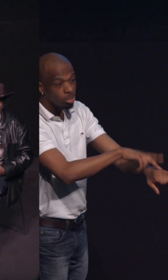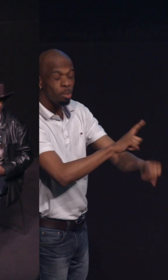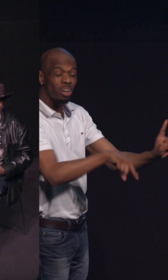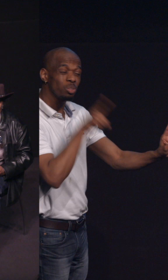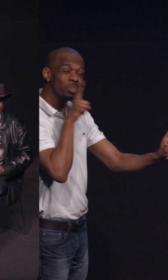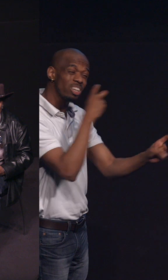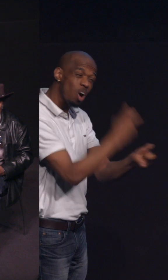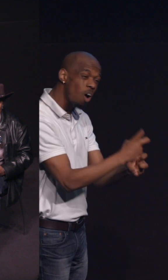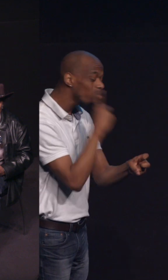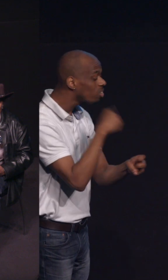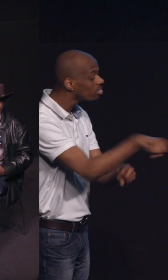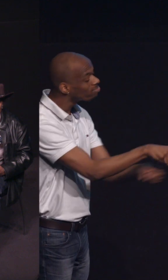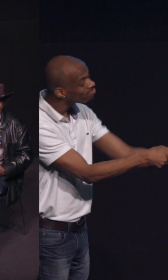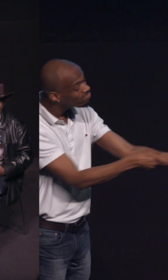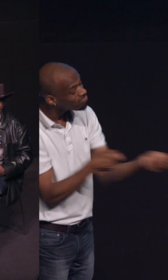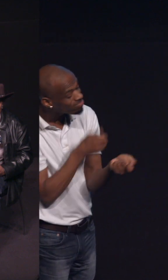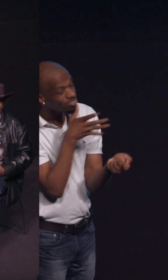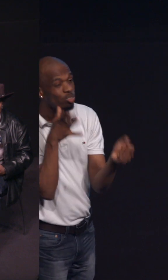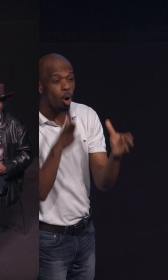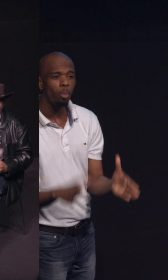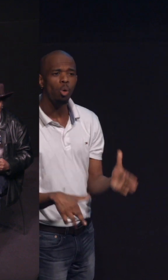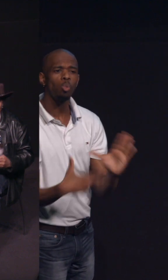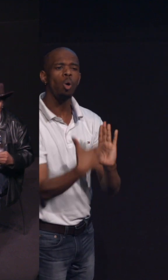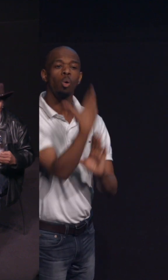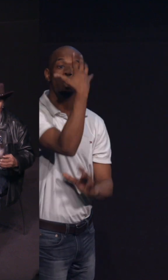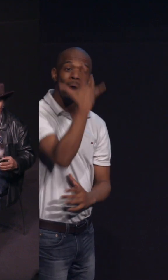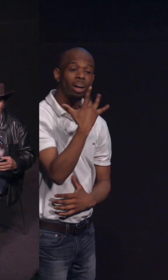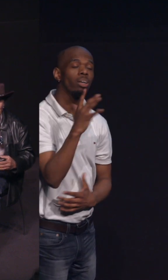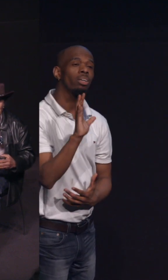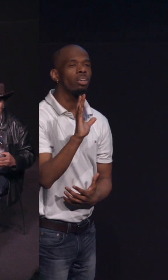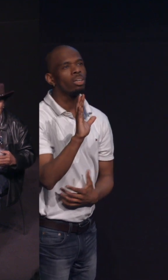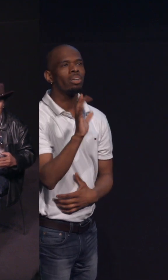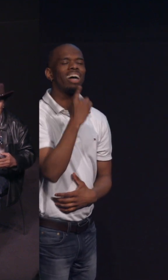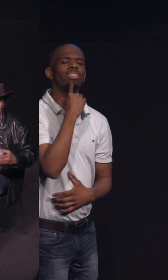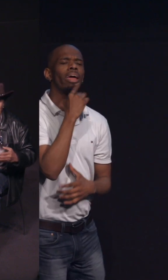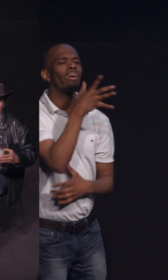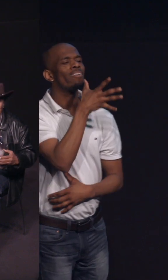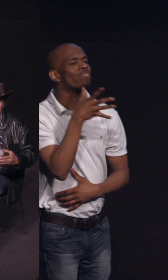first of all, I say "farming," but I'd like to upgrade that too